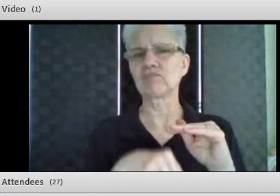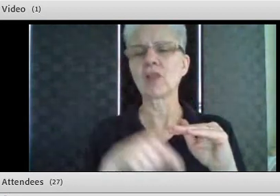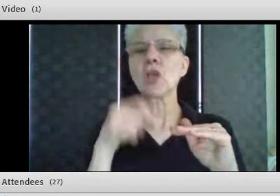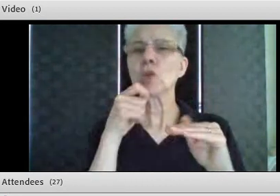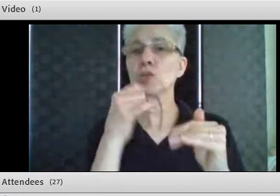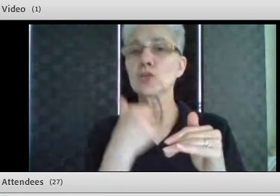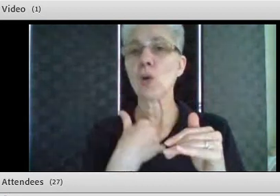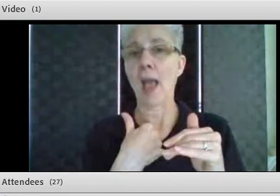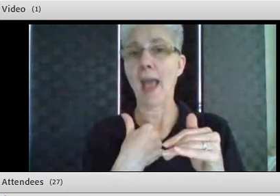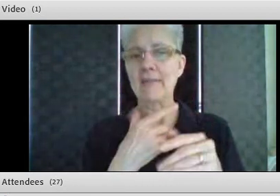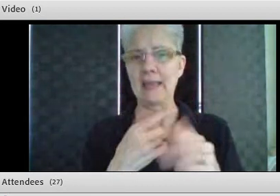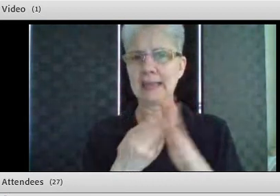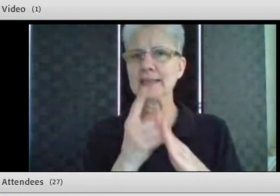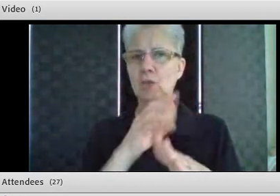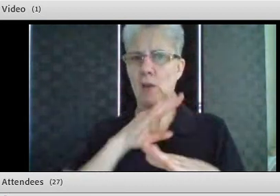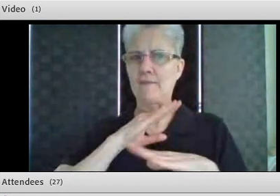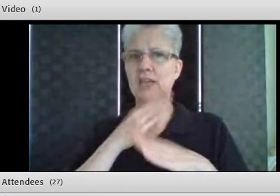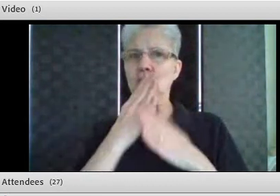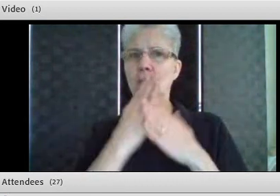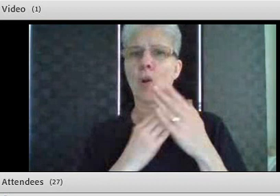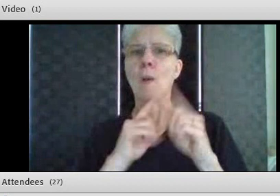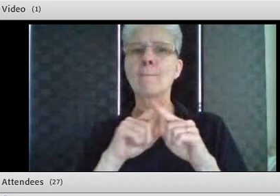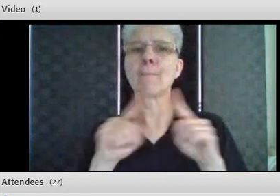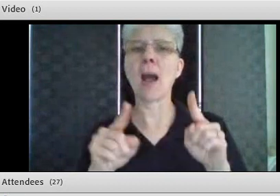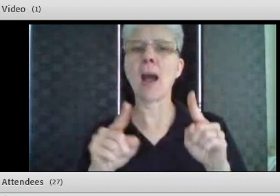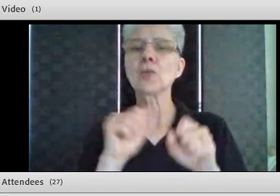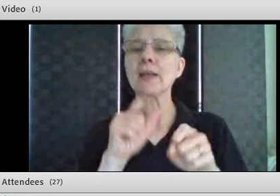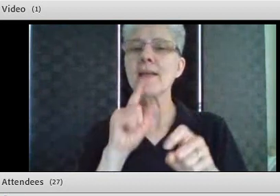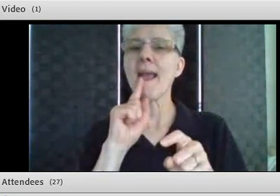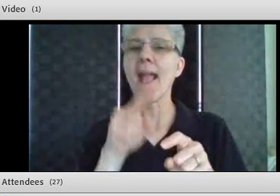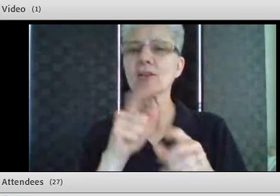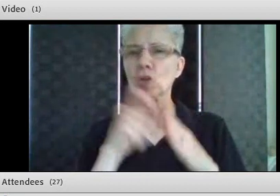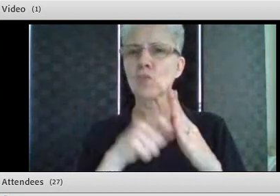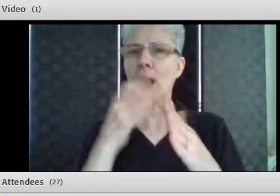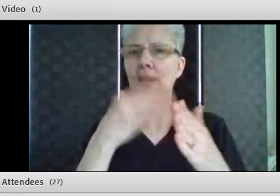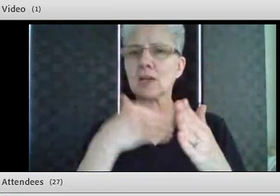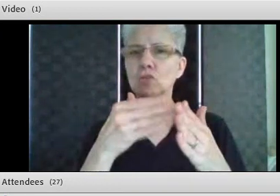So Soundtrap, Soundtrap lets you get into a little more of the --